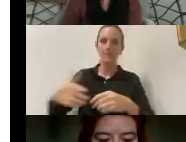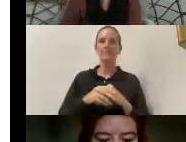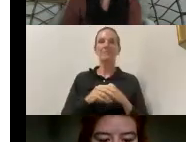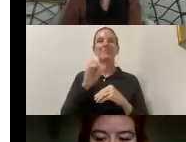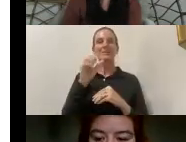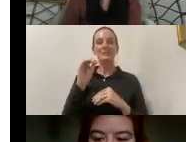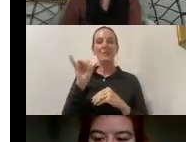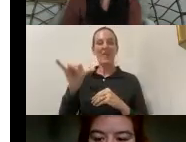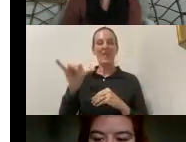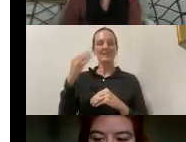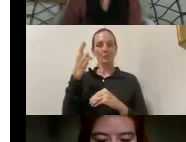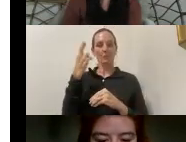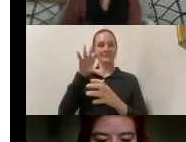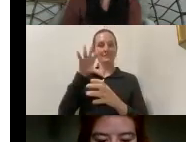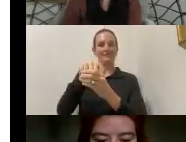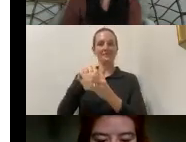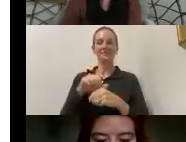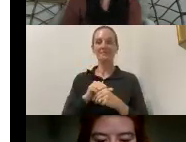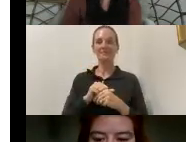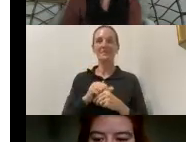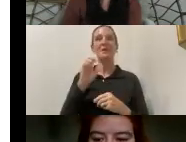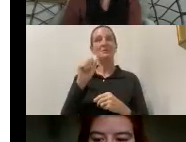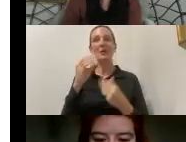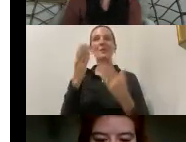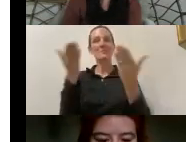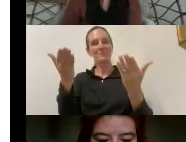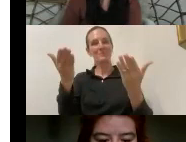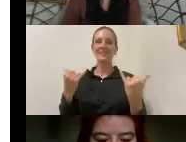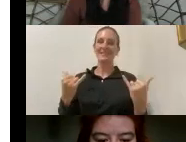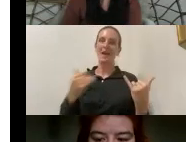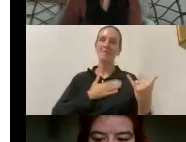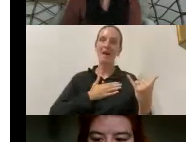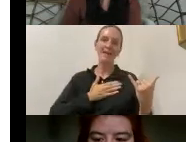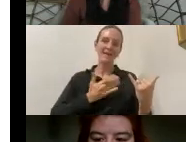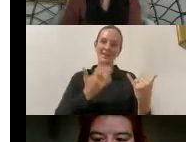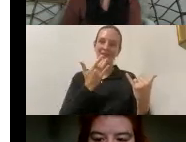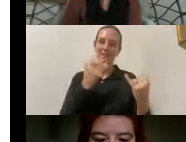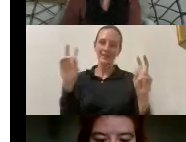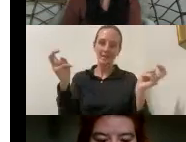Okay, so I get to talk about my favourite topic Wabasca, also known as Wabasca-Desmarais,